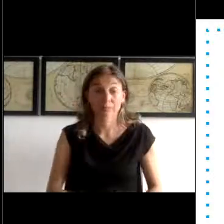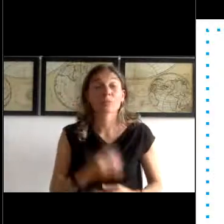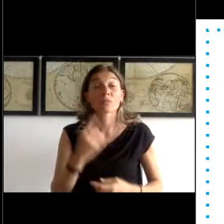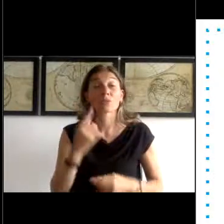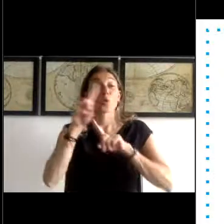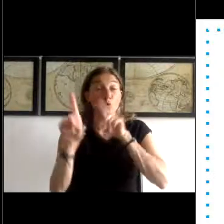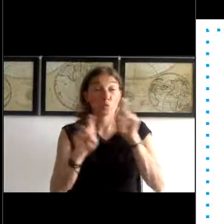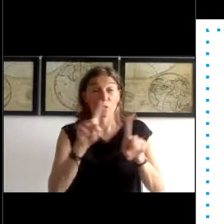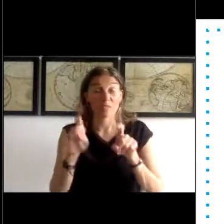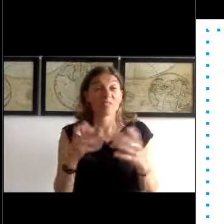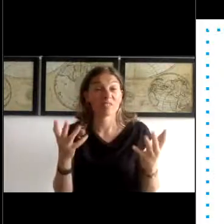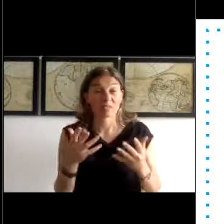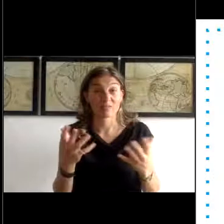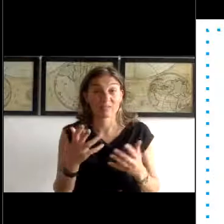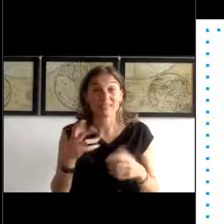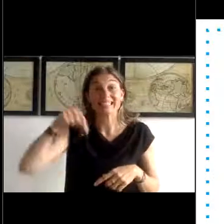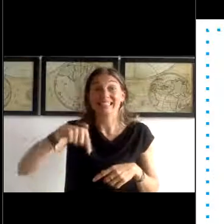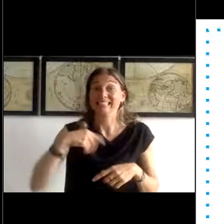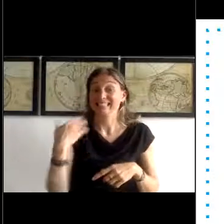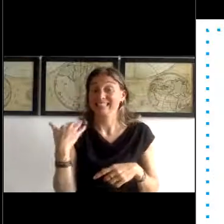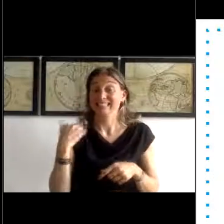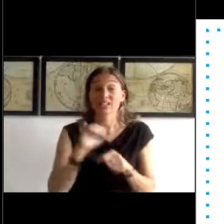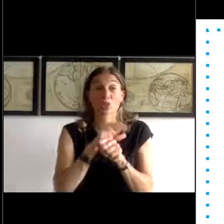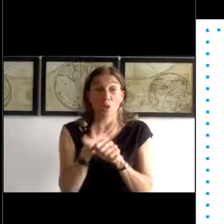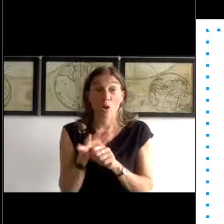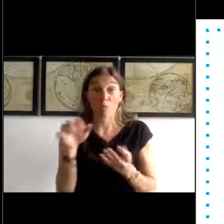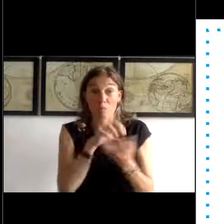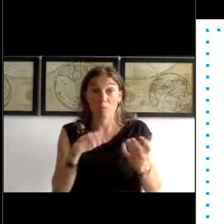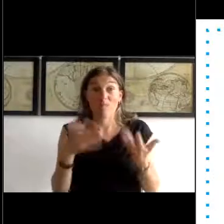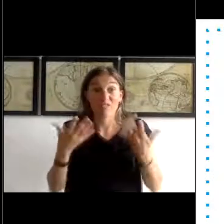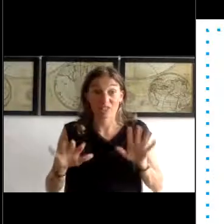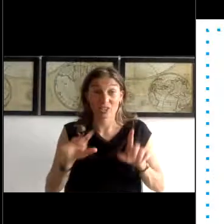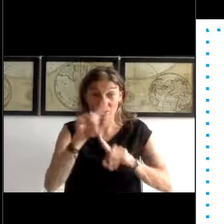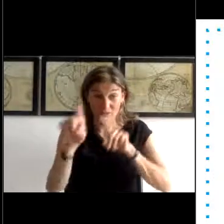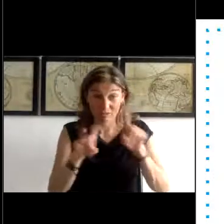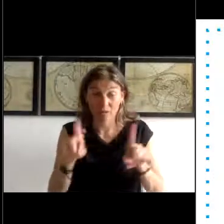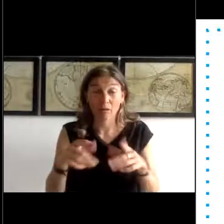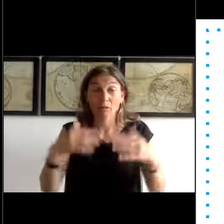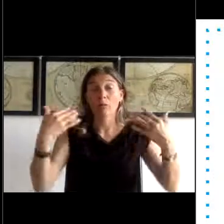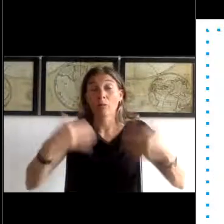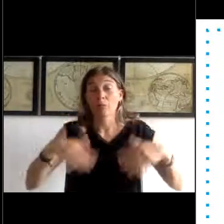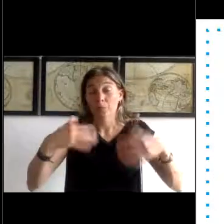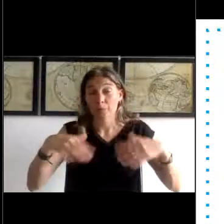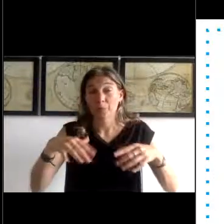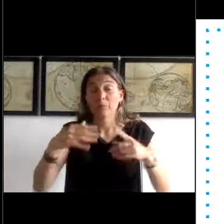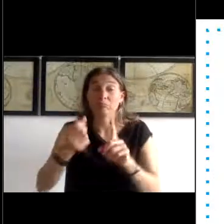And if you've followed the negotiation with the Parliament and Council